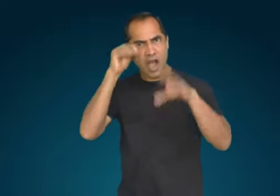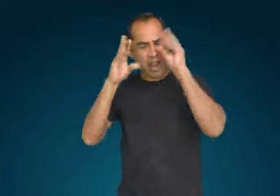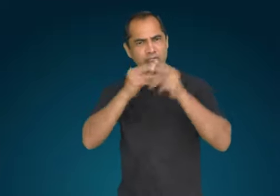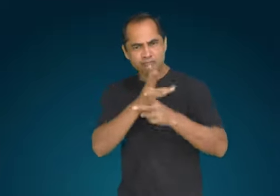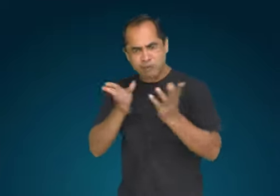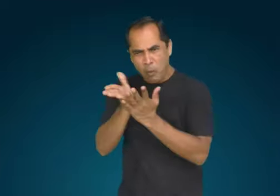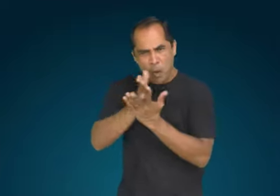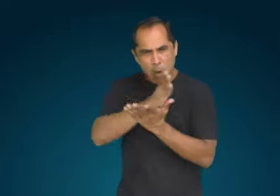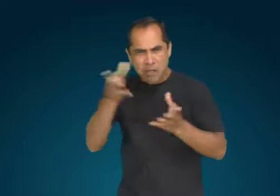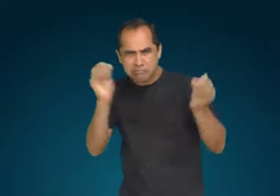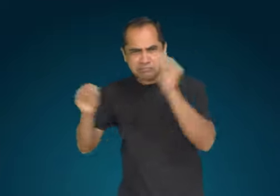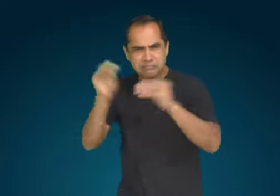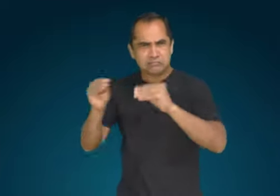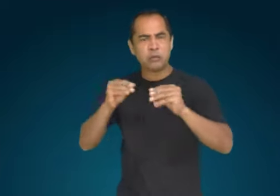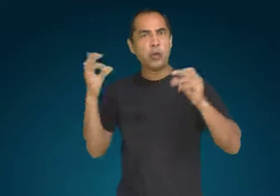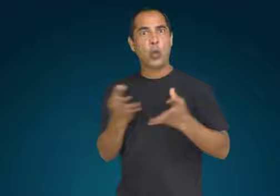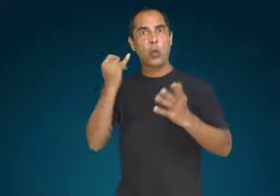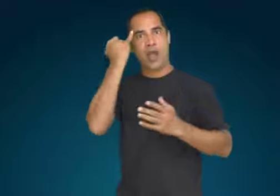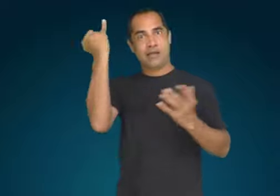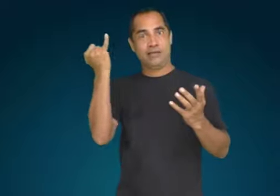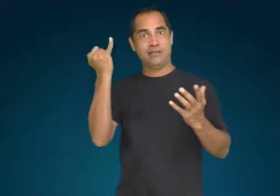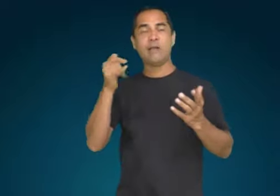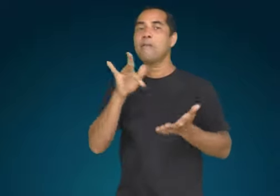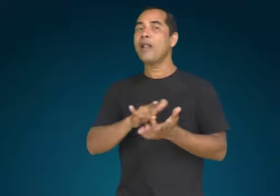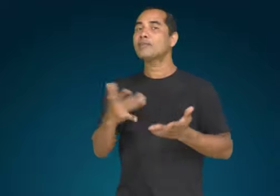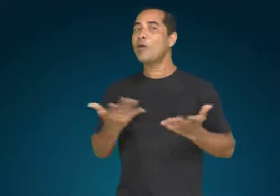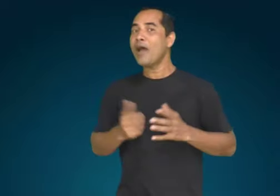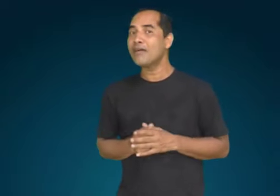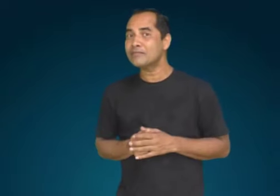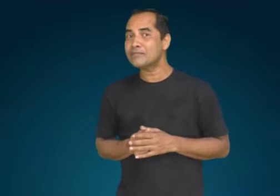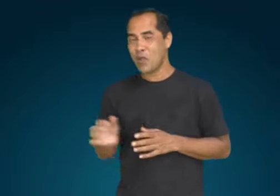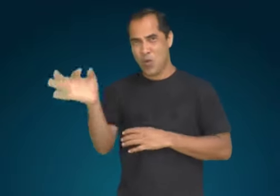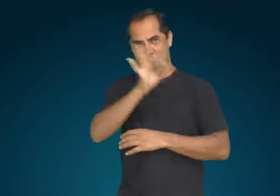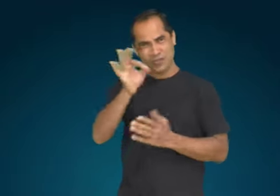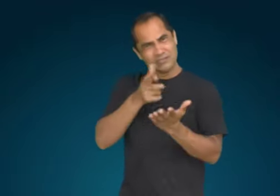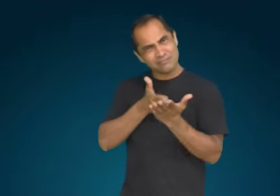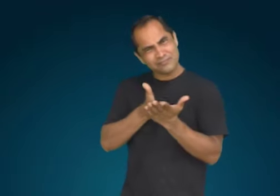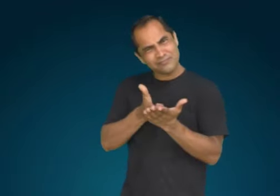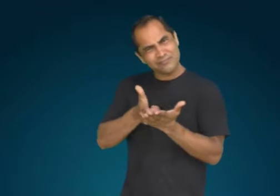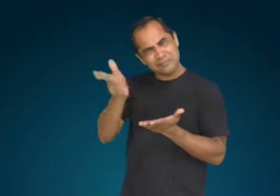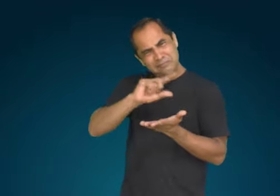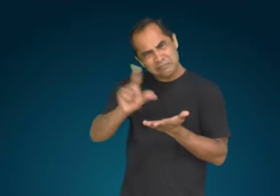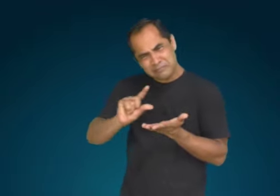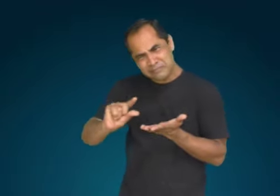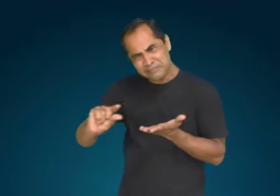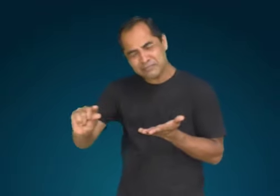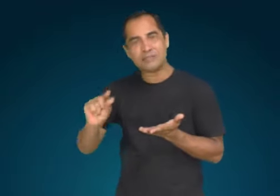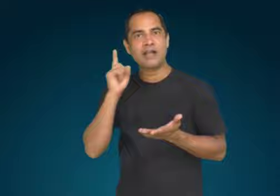the peer-to-peer project has now evolved into the peer-to-peer deaf multiliteracies